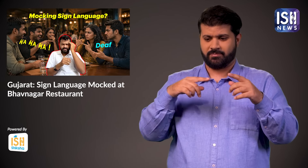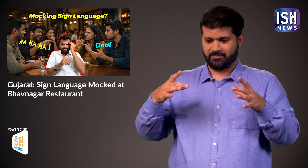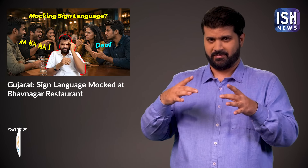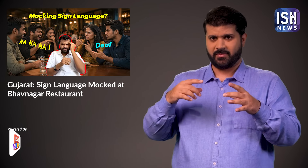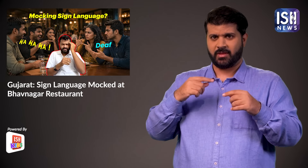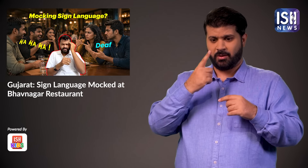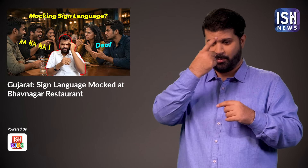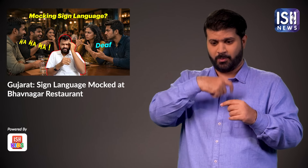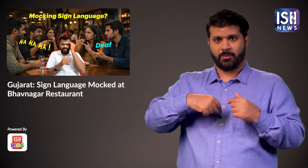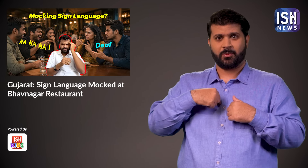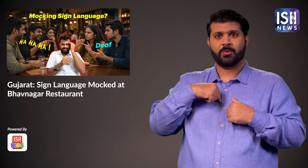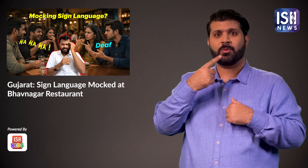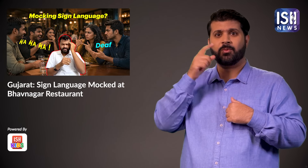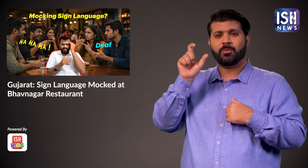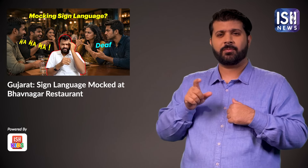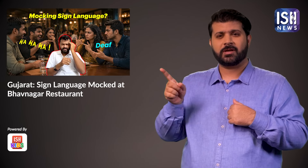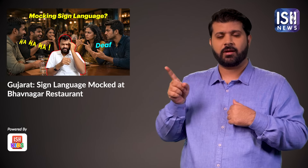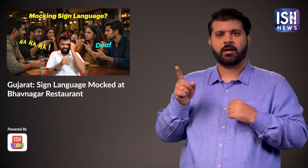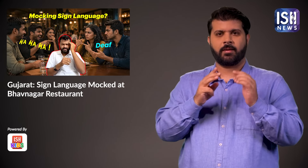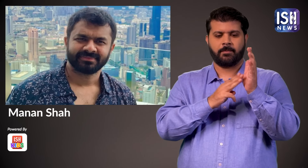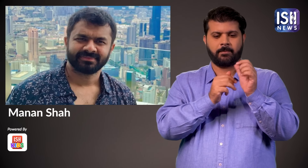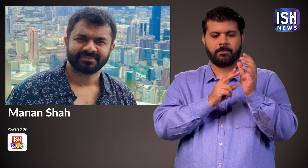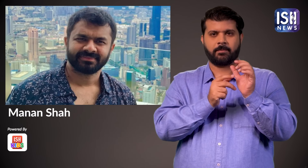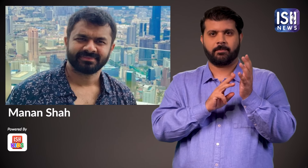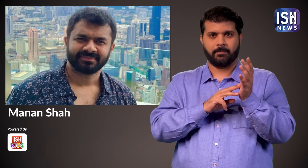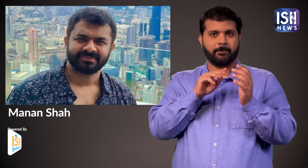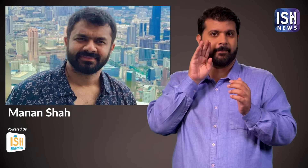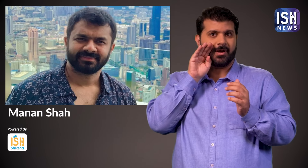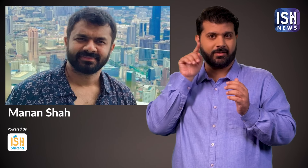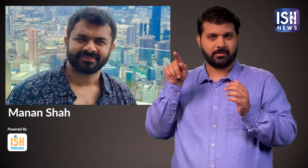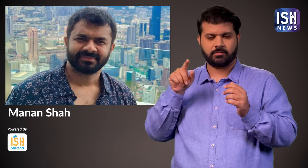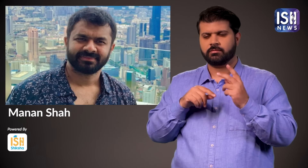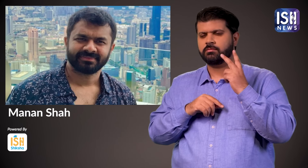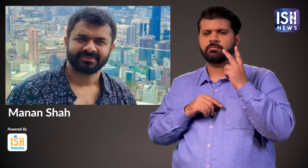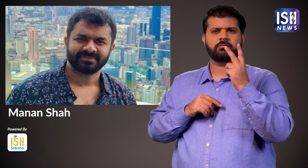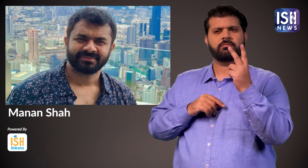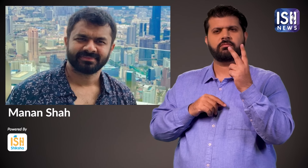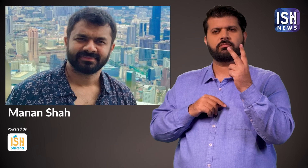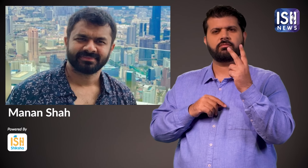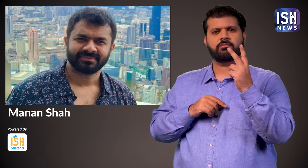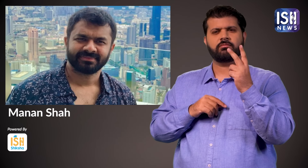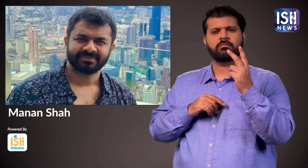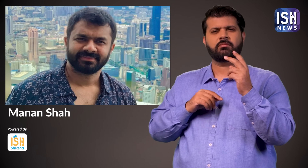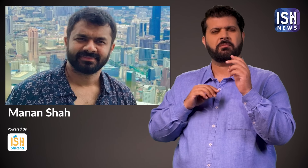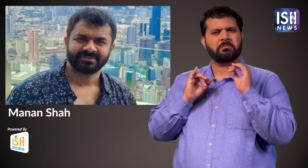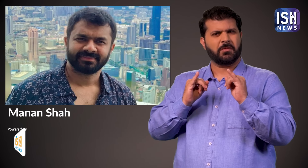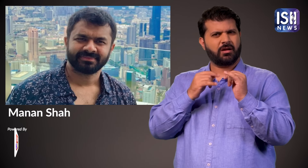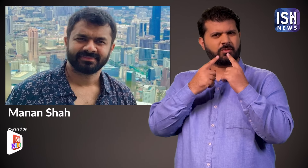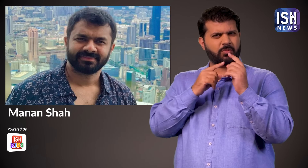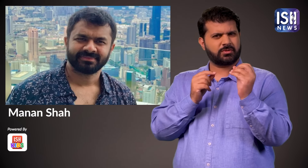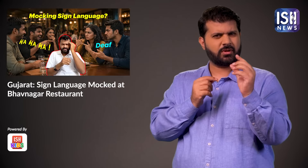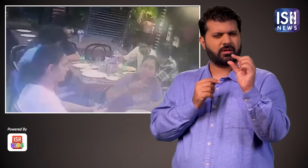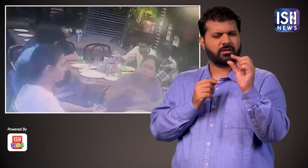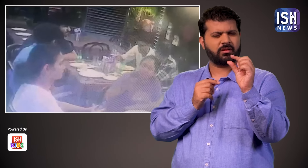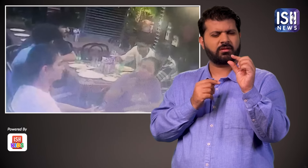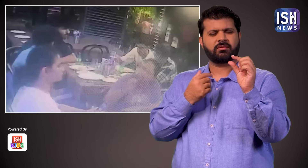Manan Shah, who was with the Deaf group, noticed their vulgar signs.